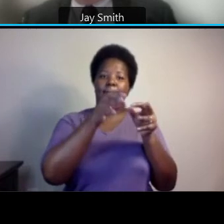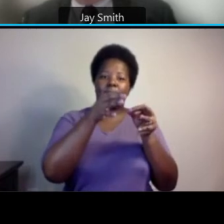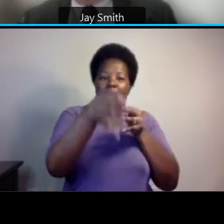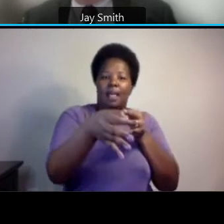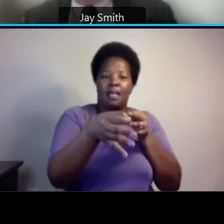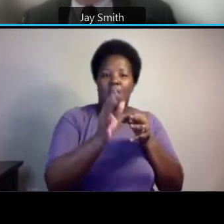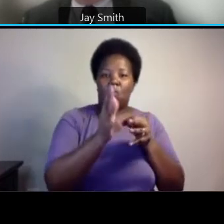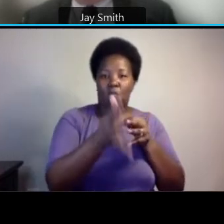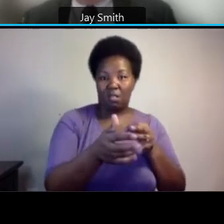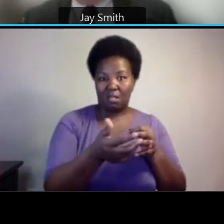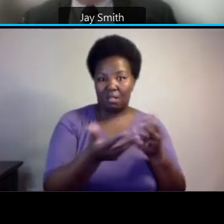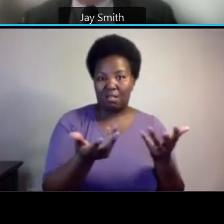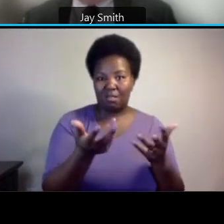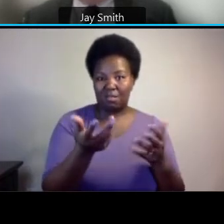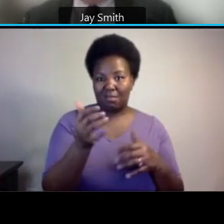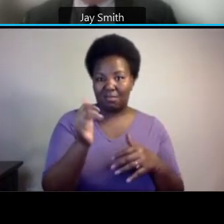so that's another improvement that we incorporated